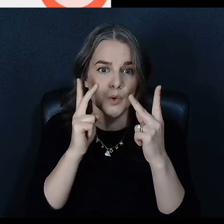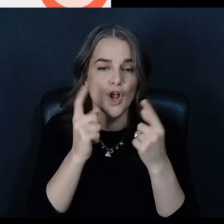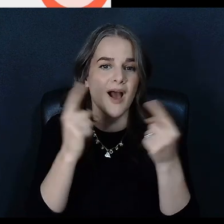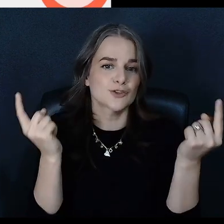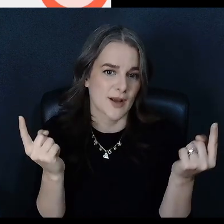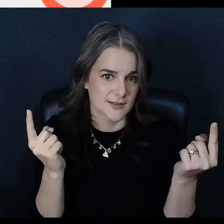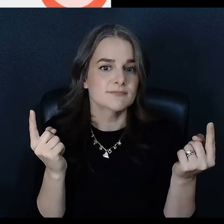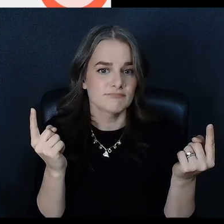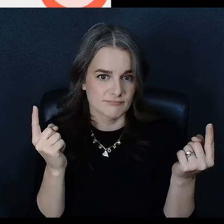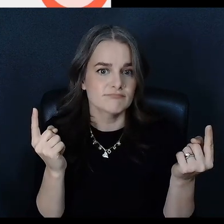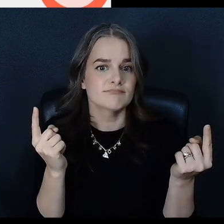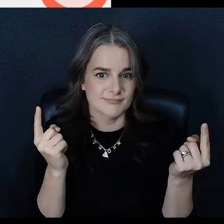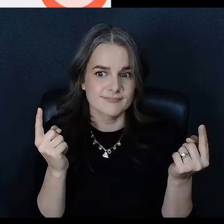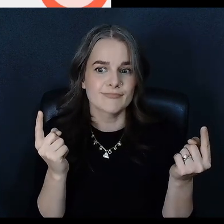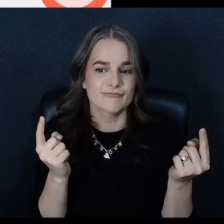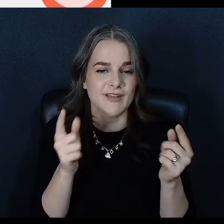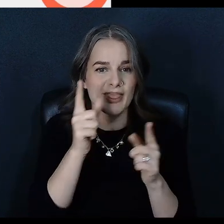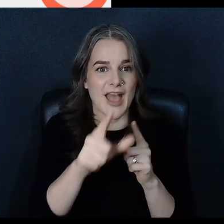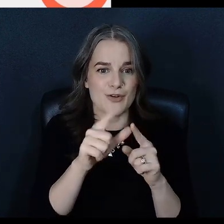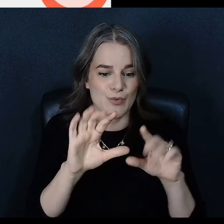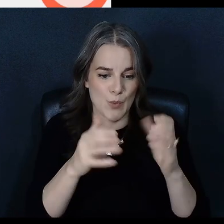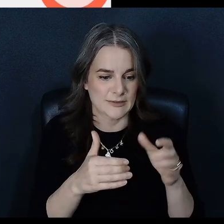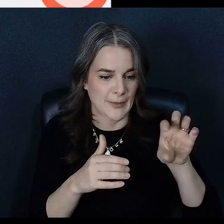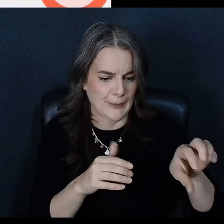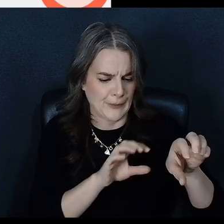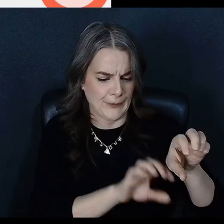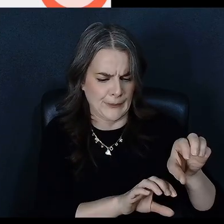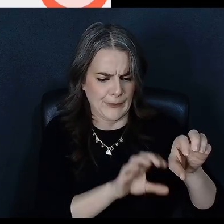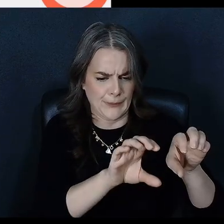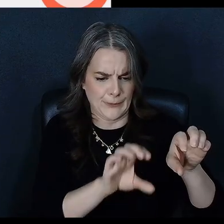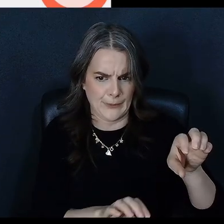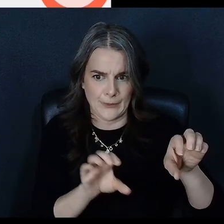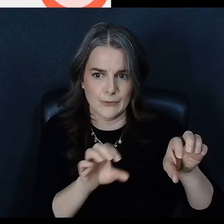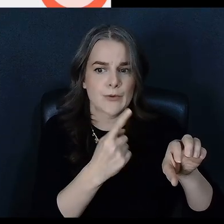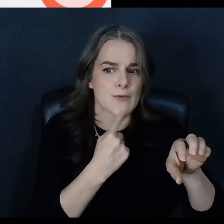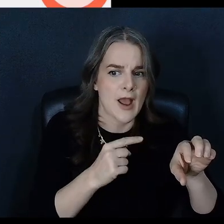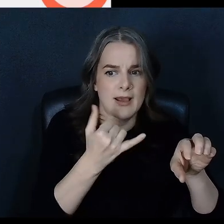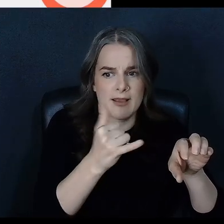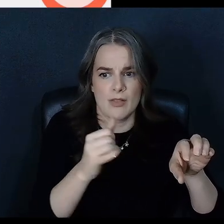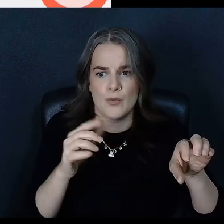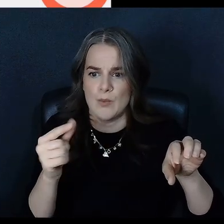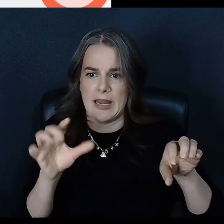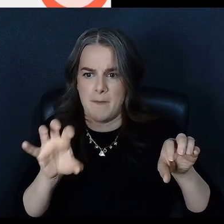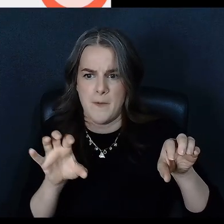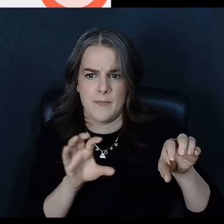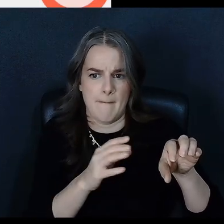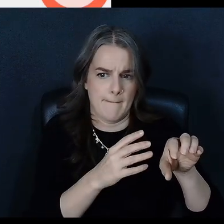groups to make it easier for them to break that keyboard up. Or the keyboard on the right is a virtual keyboard,